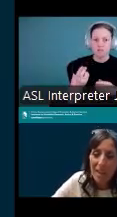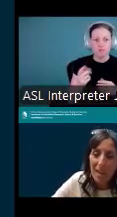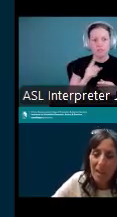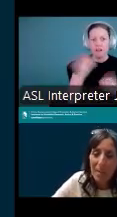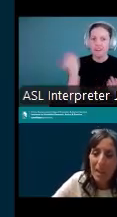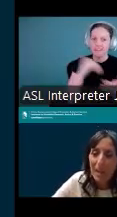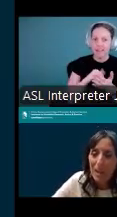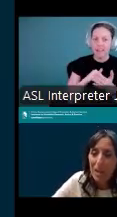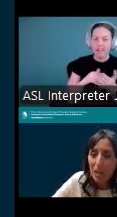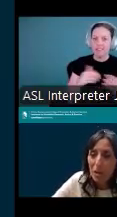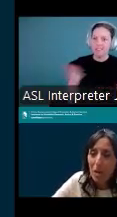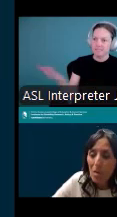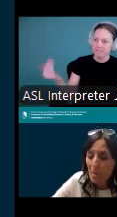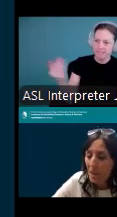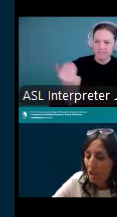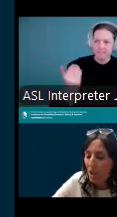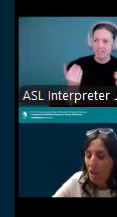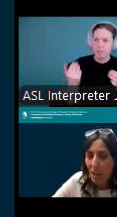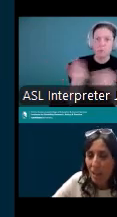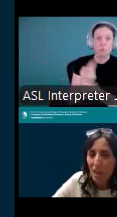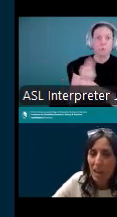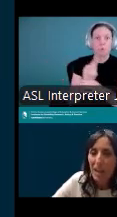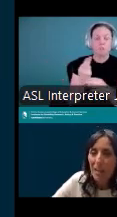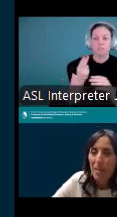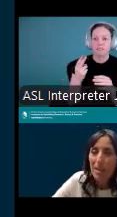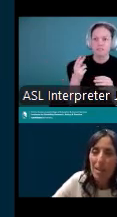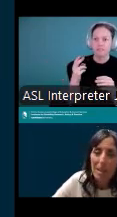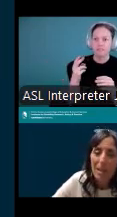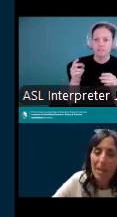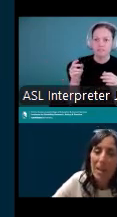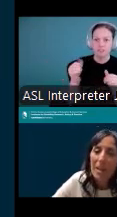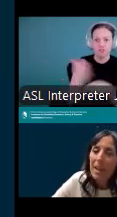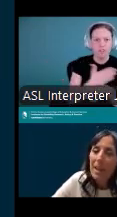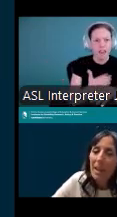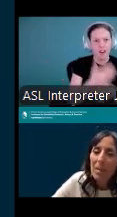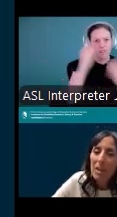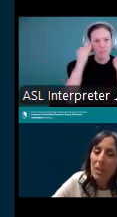call, because there's so much knowledge and expertise, and so